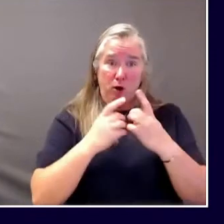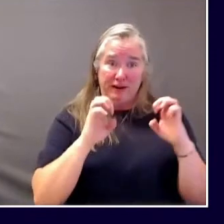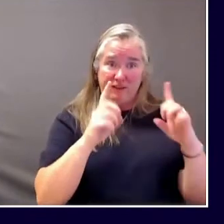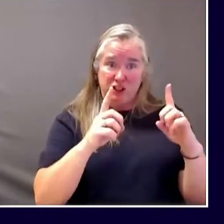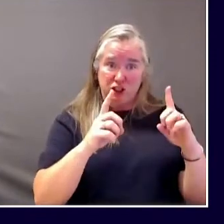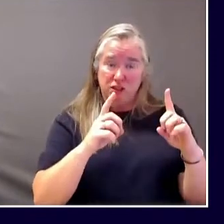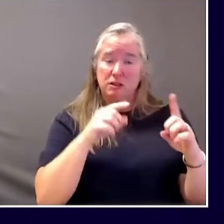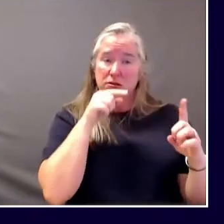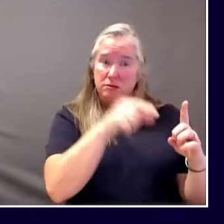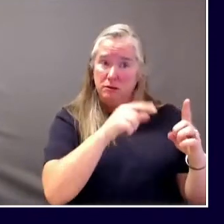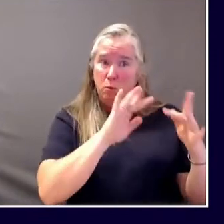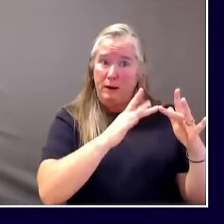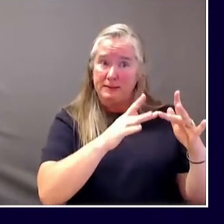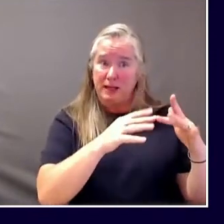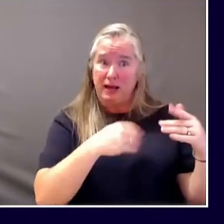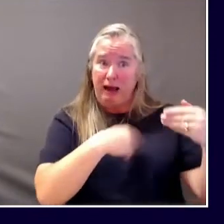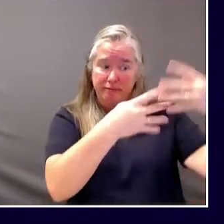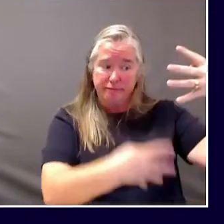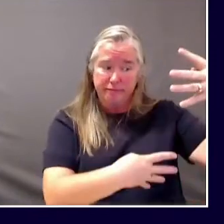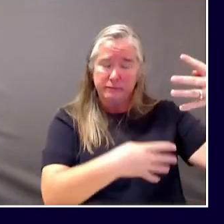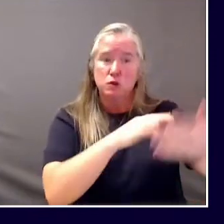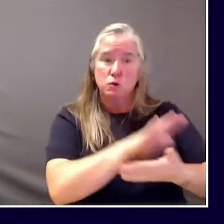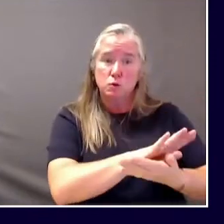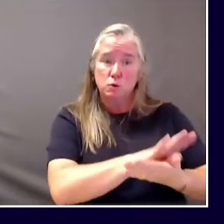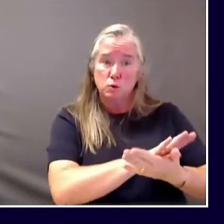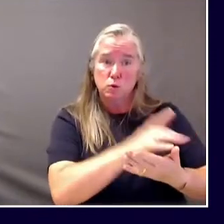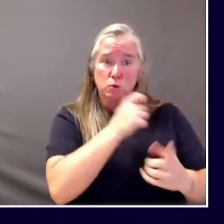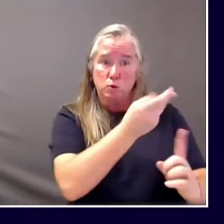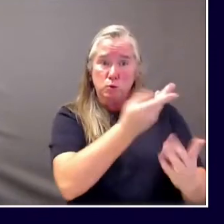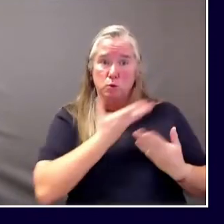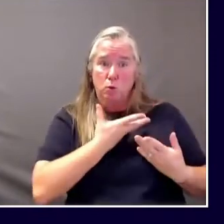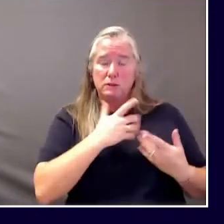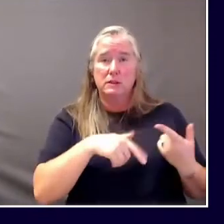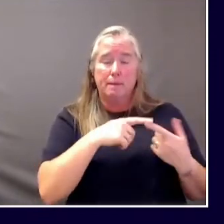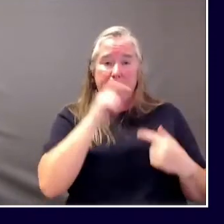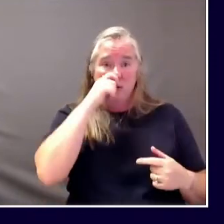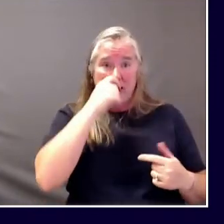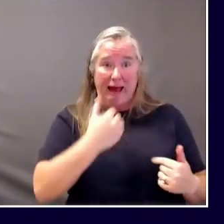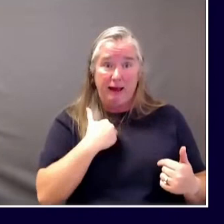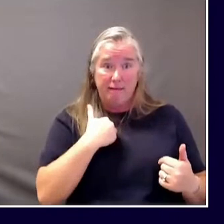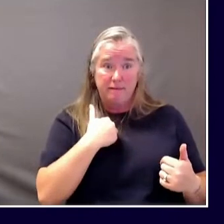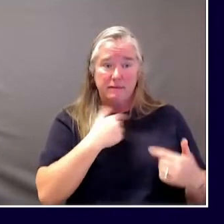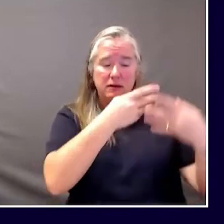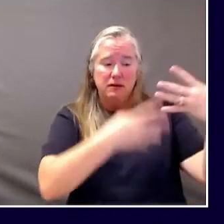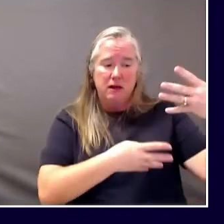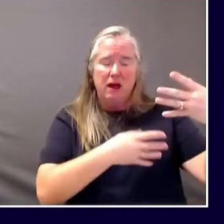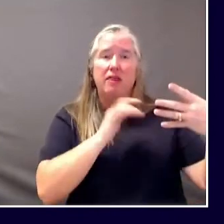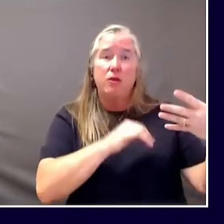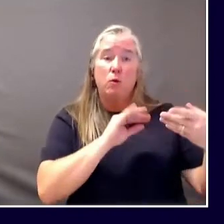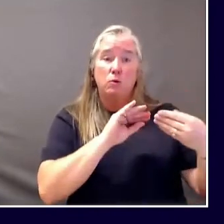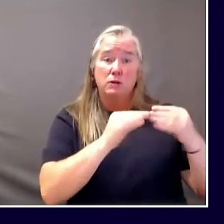all the schools in Maine that